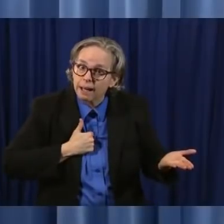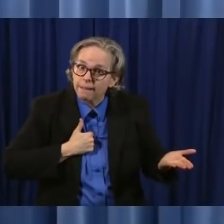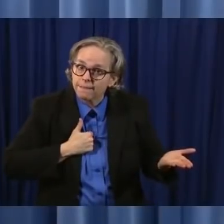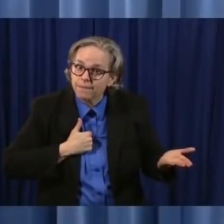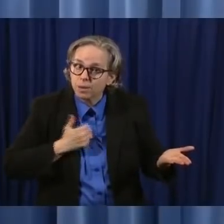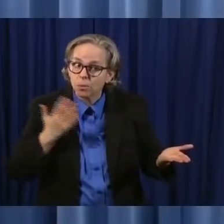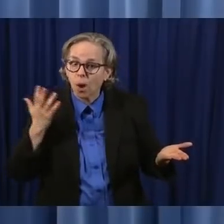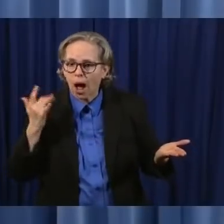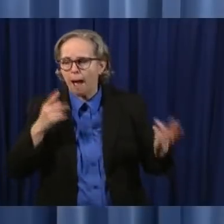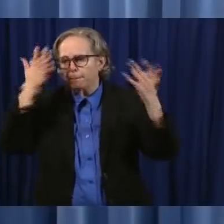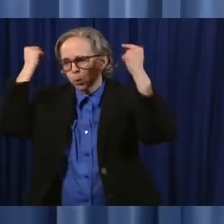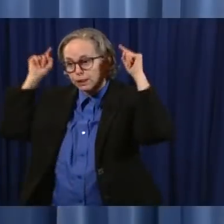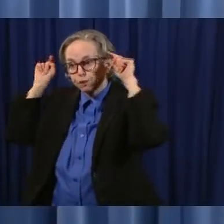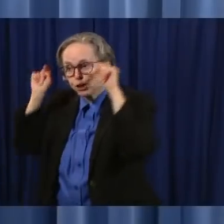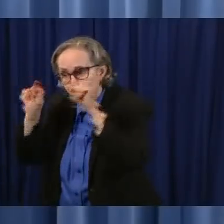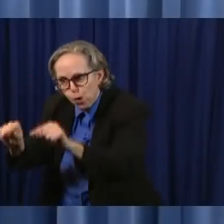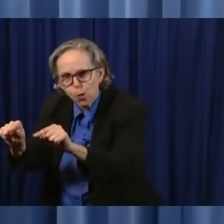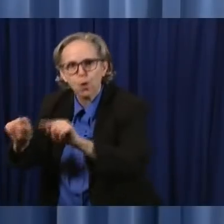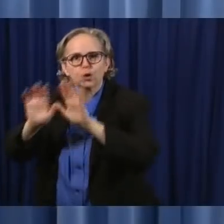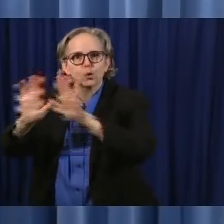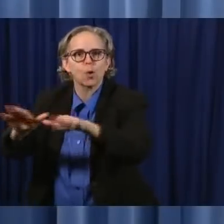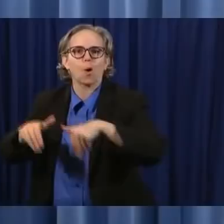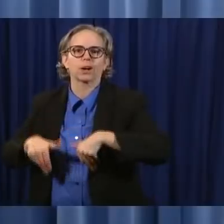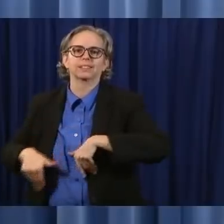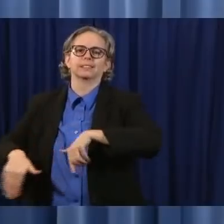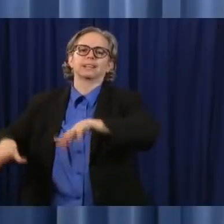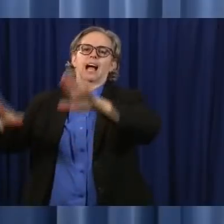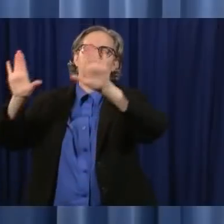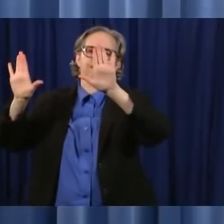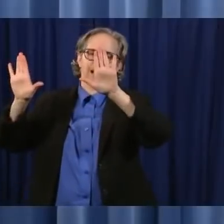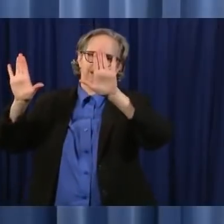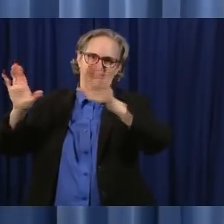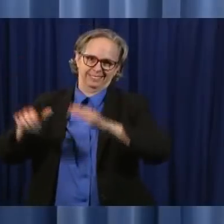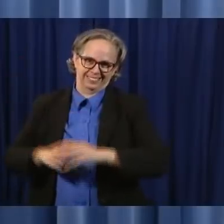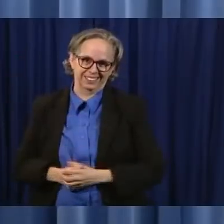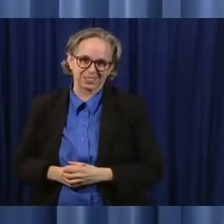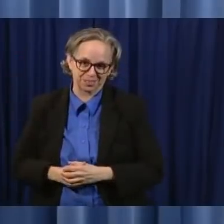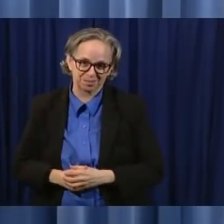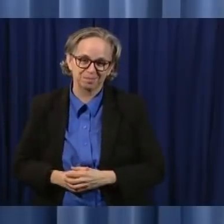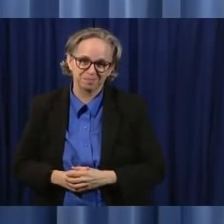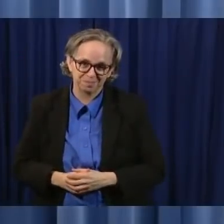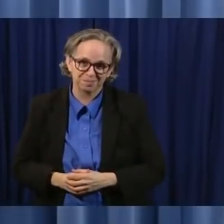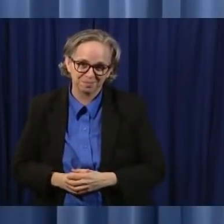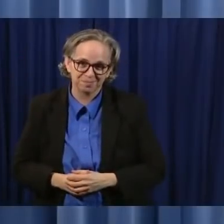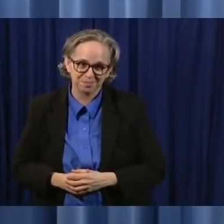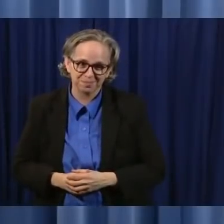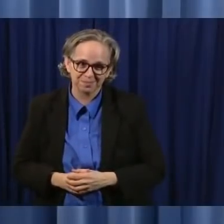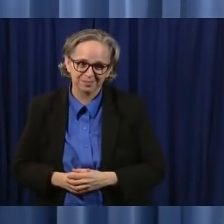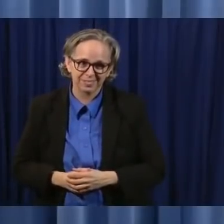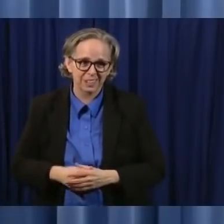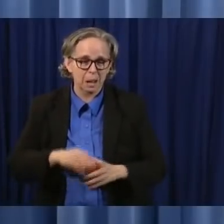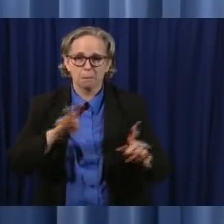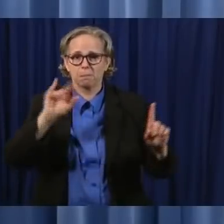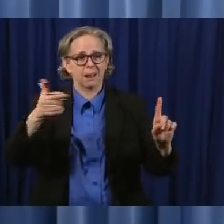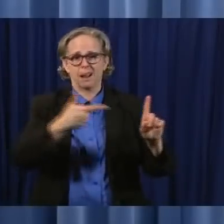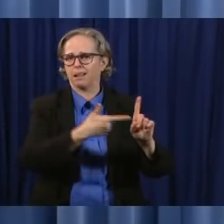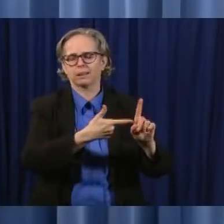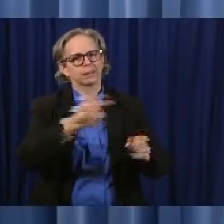SO PRECIOUS AND SO VALUABLE. THEY WILL BE HERE BECAUSE OF